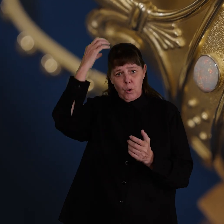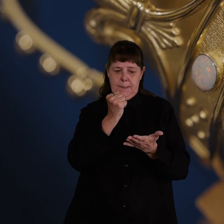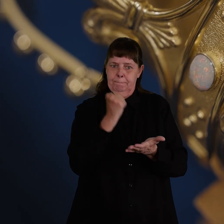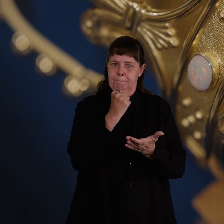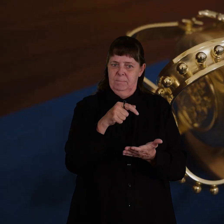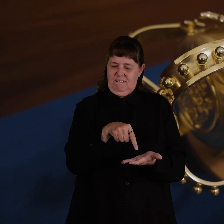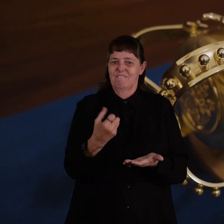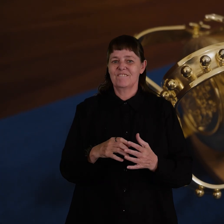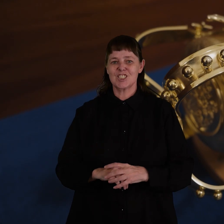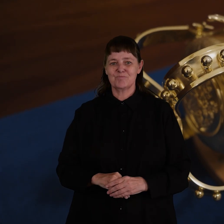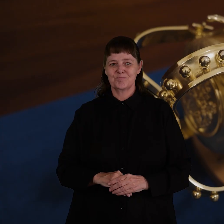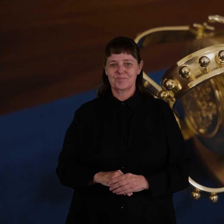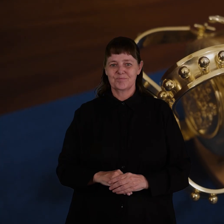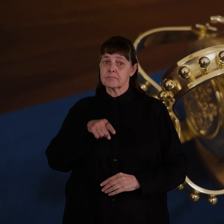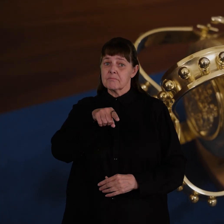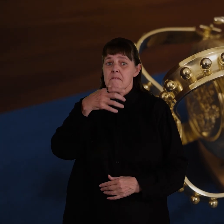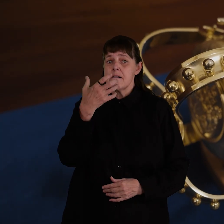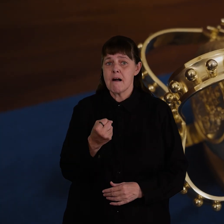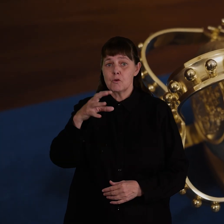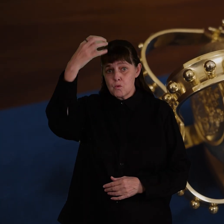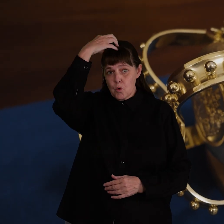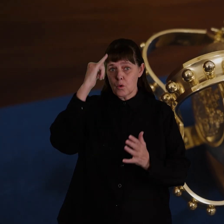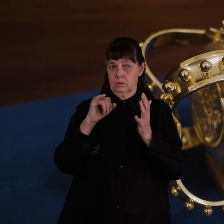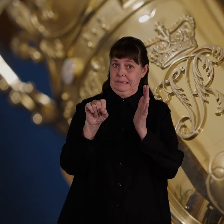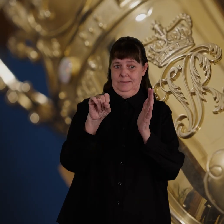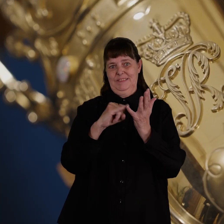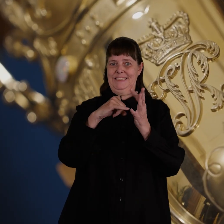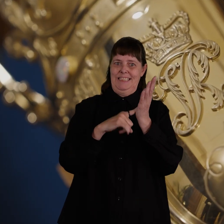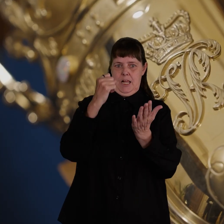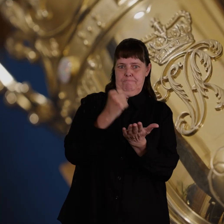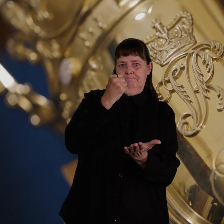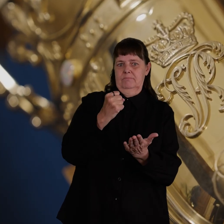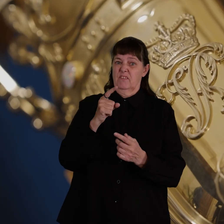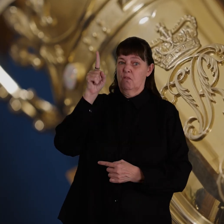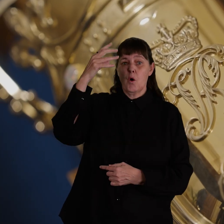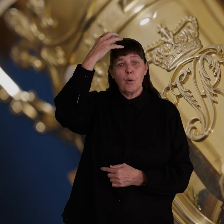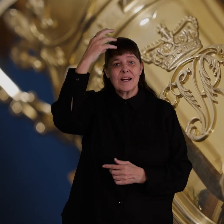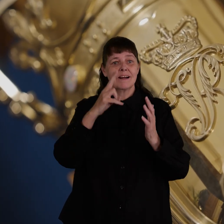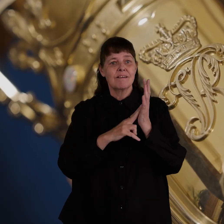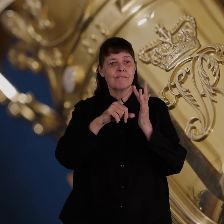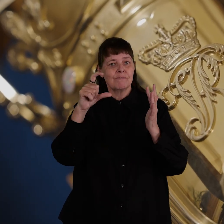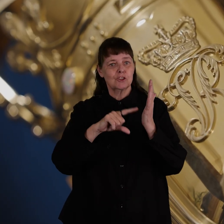state's gemstone. It also has royal seals on it. There's a royal seal for Queen Victoria,